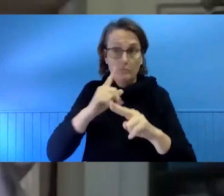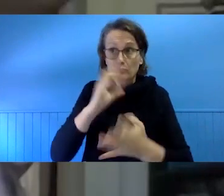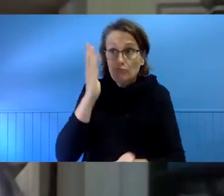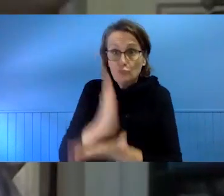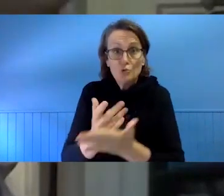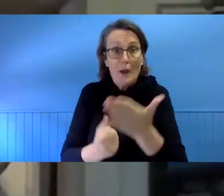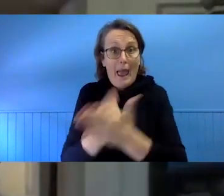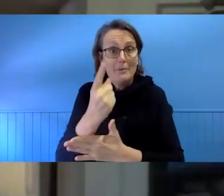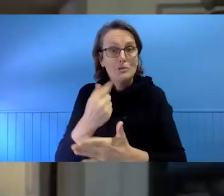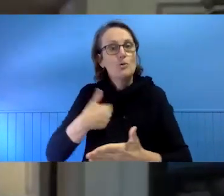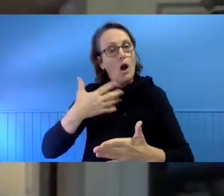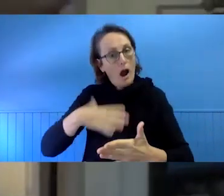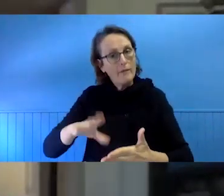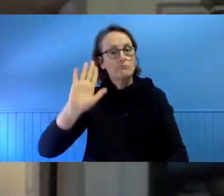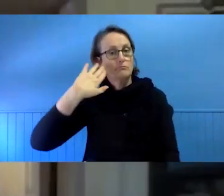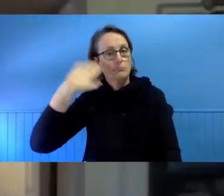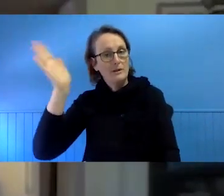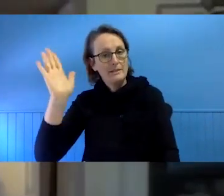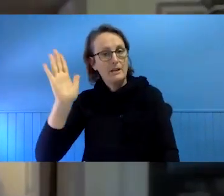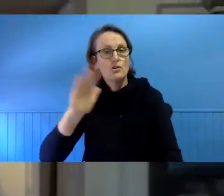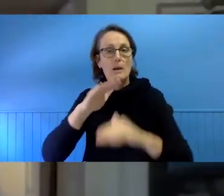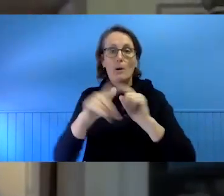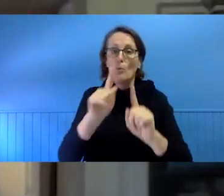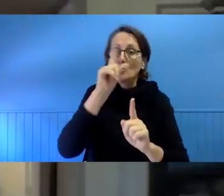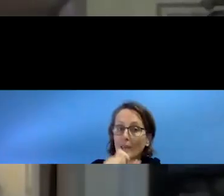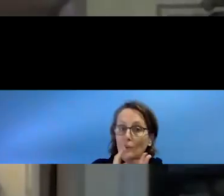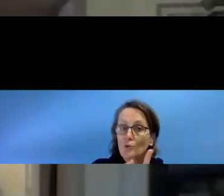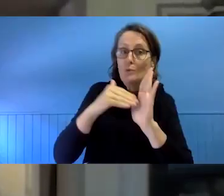this presentation around what you can be doing now to prepare for